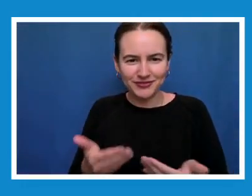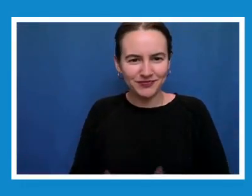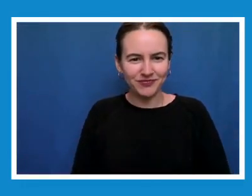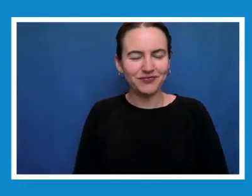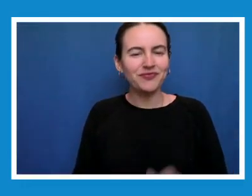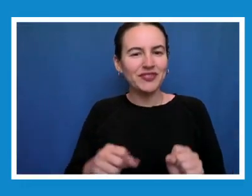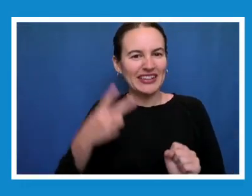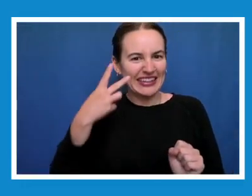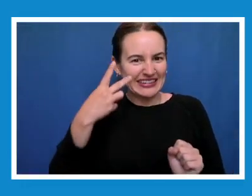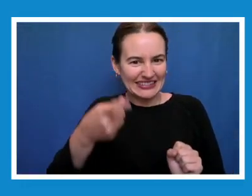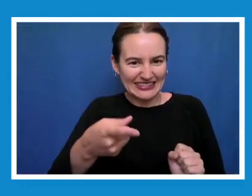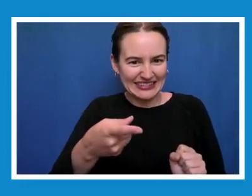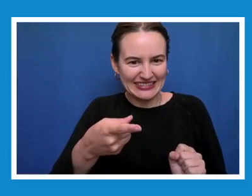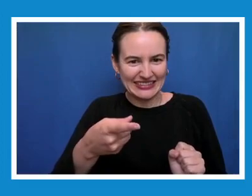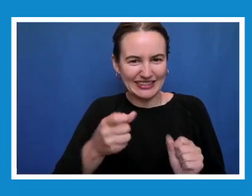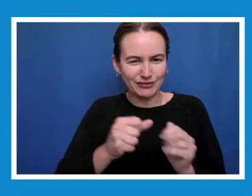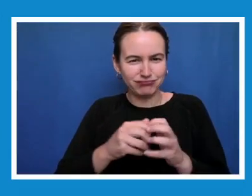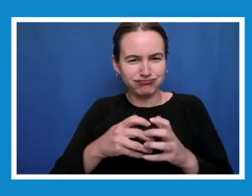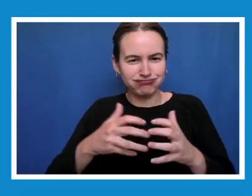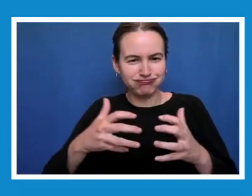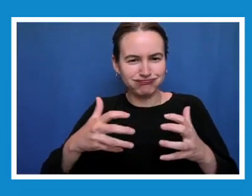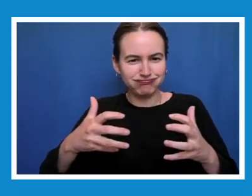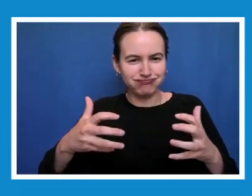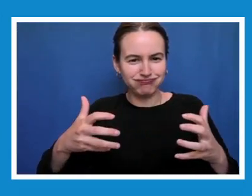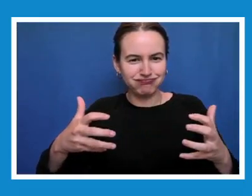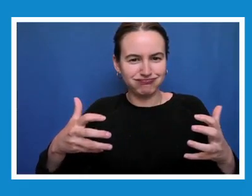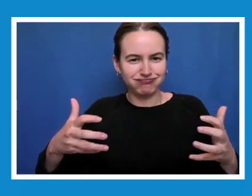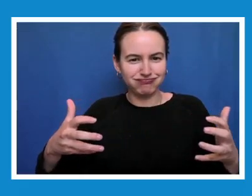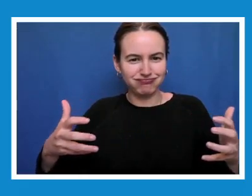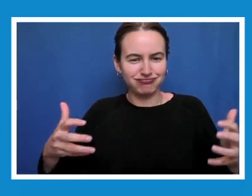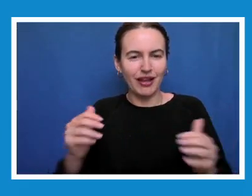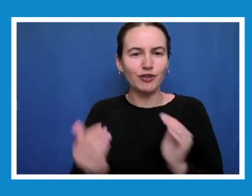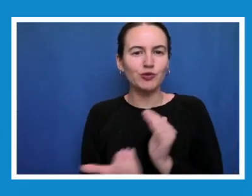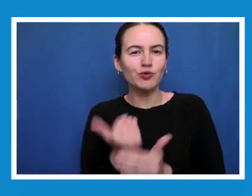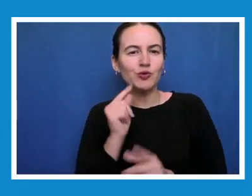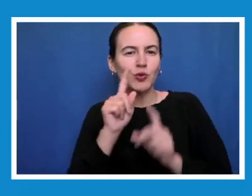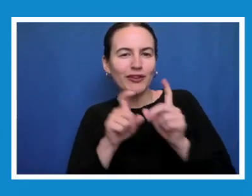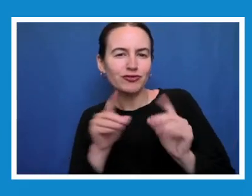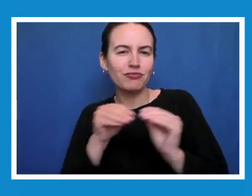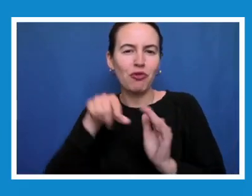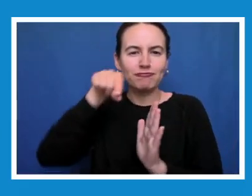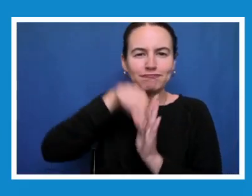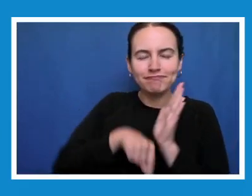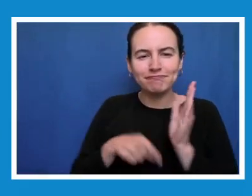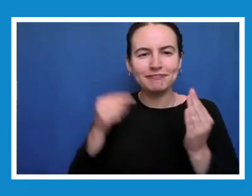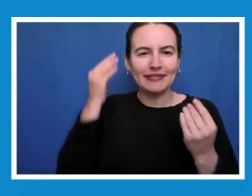continues to expand as they get new prompts and think deeper and more